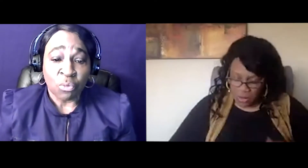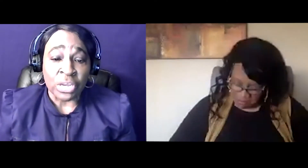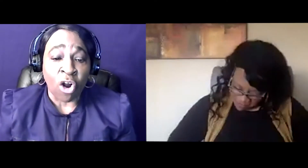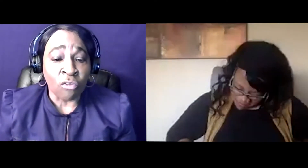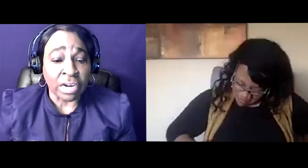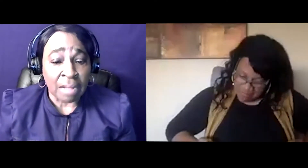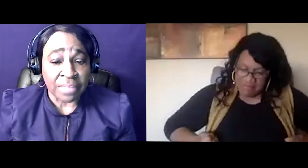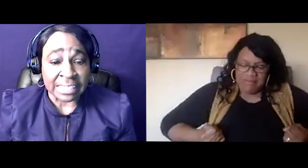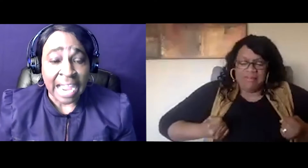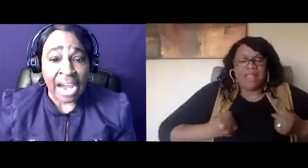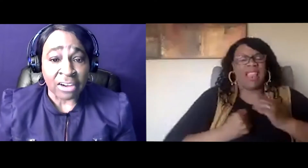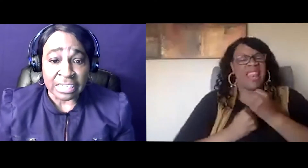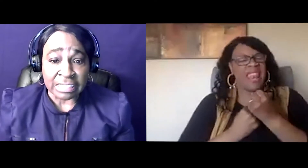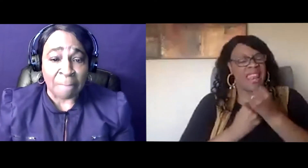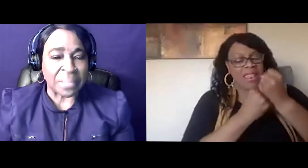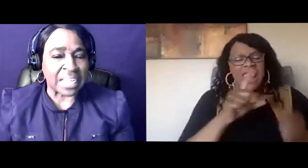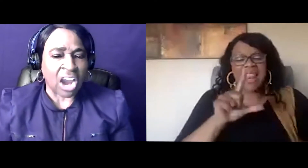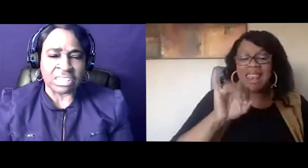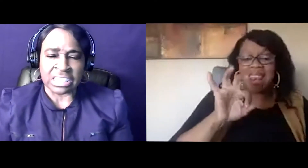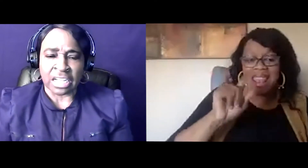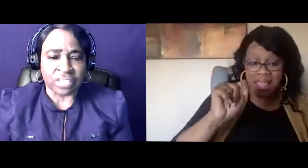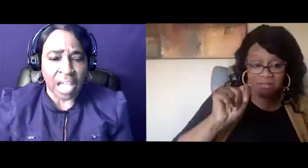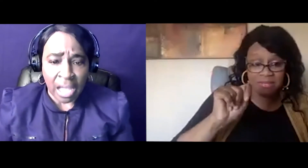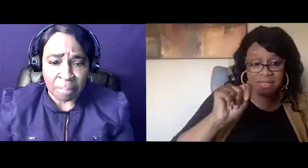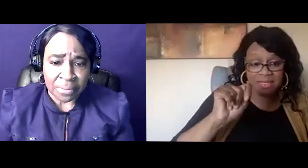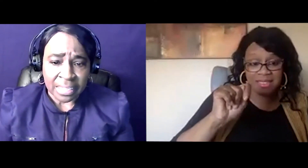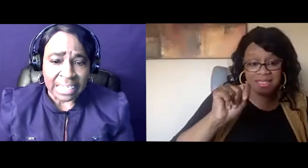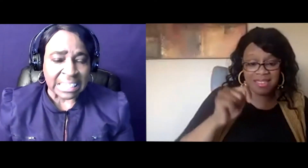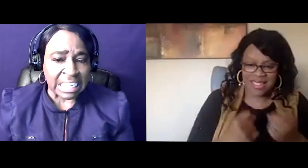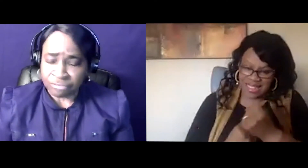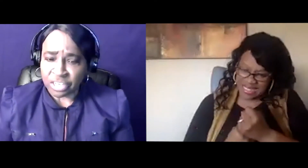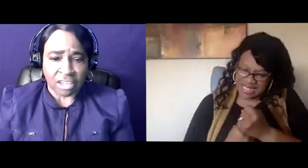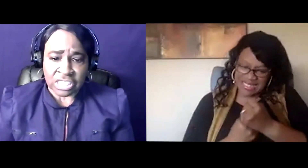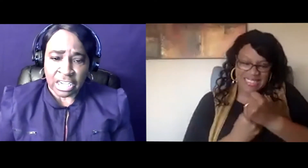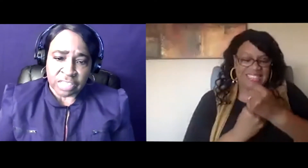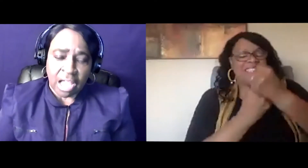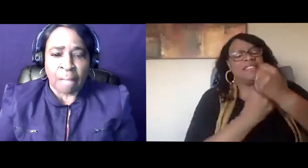But we overcome that tiredness, just pick ourselves up, lift ourselves up,